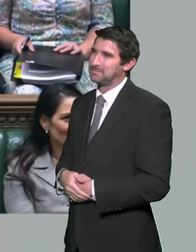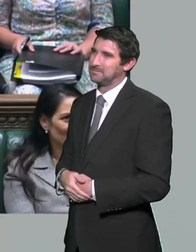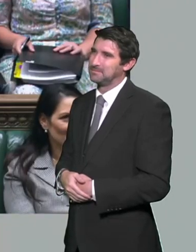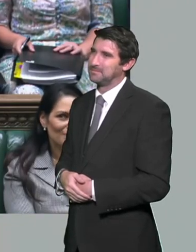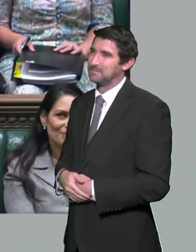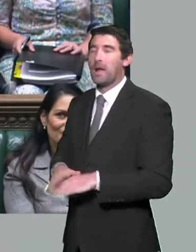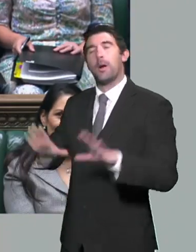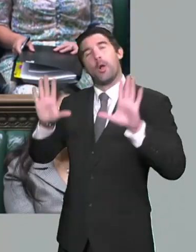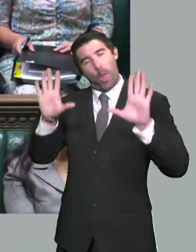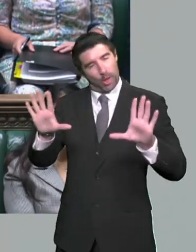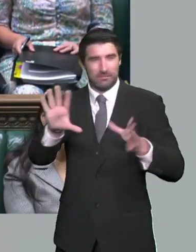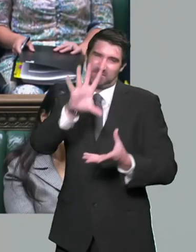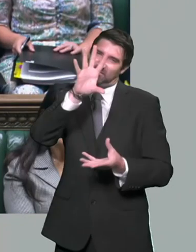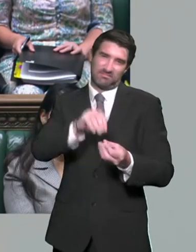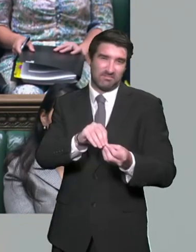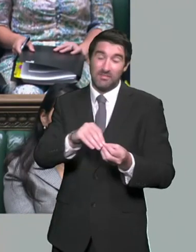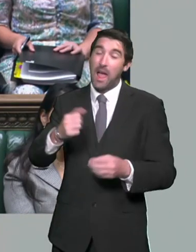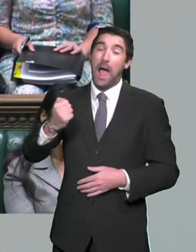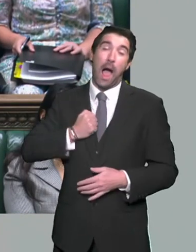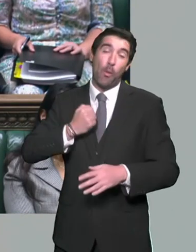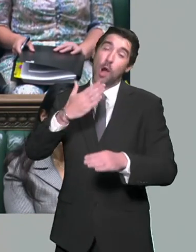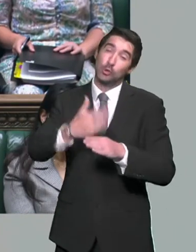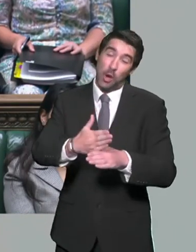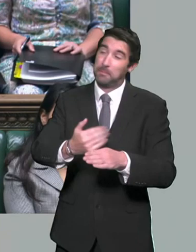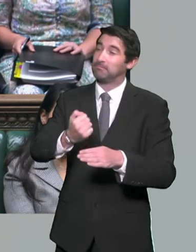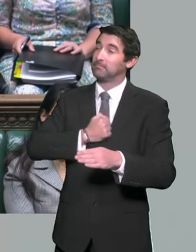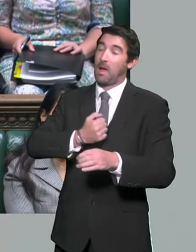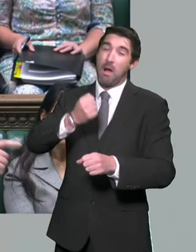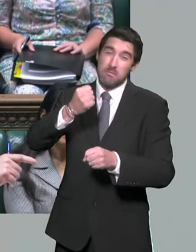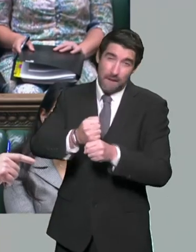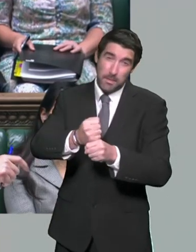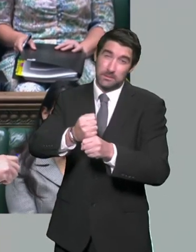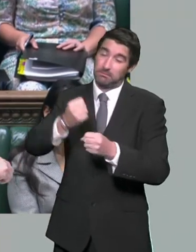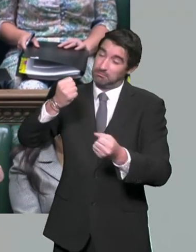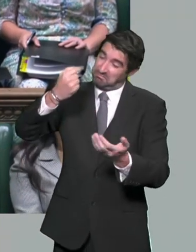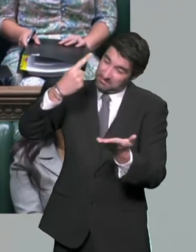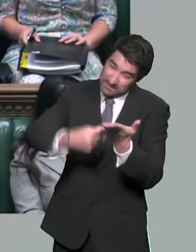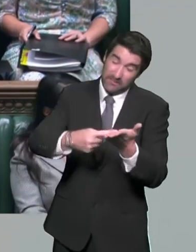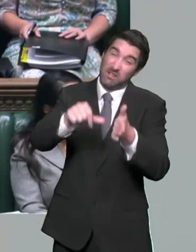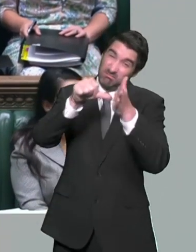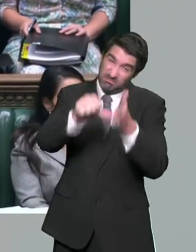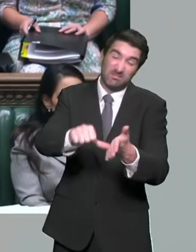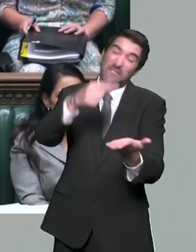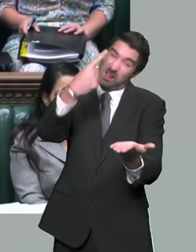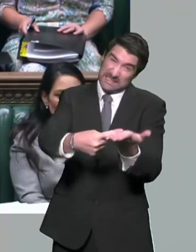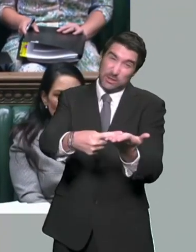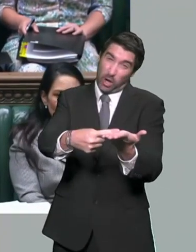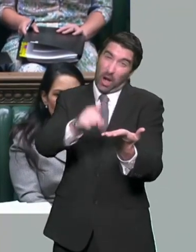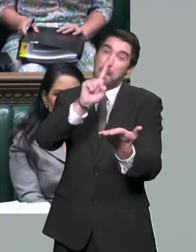to take the tough decisions to take this country forward—decisions that are on the side of the British people.